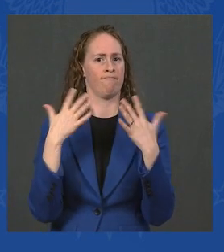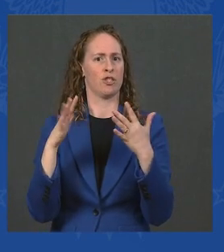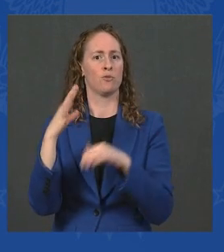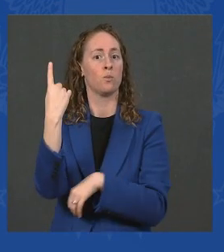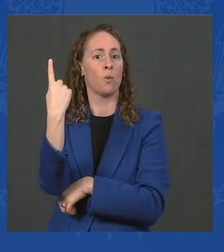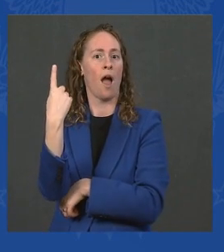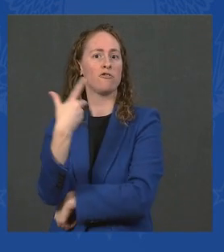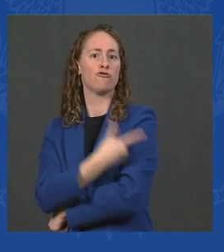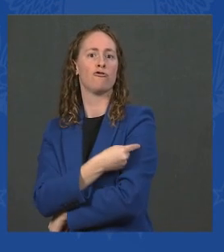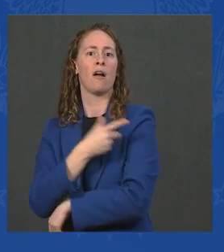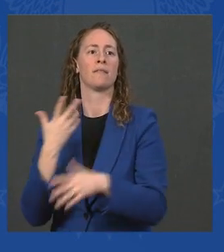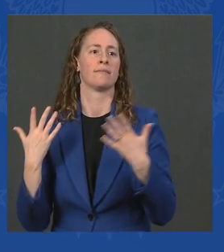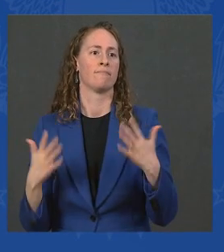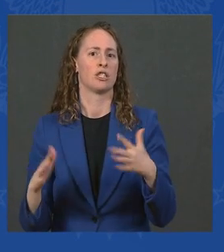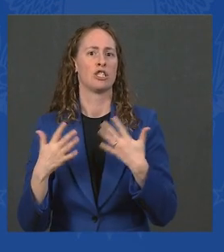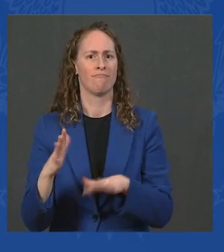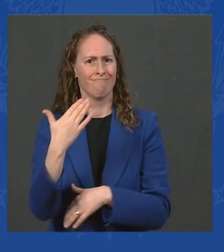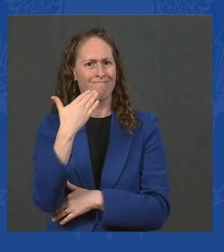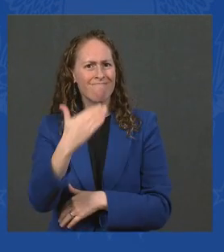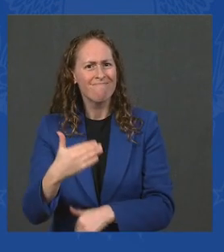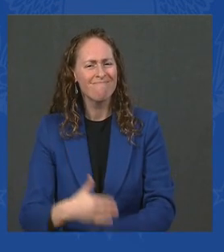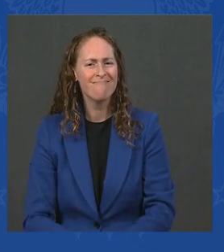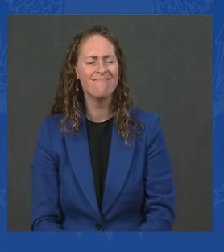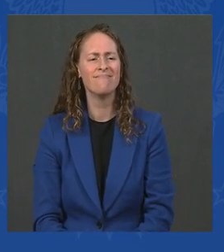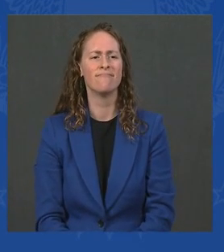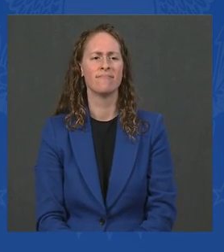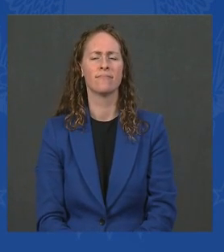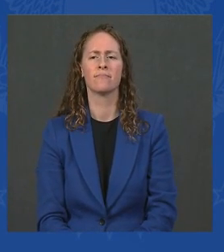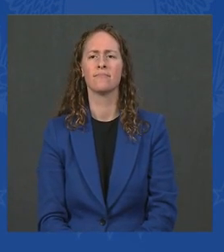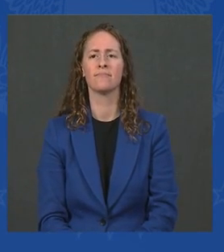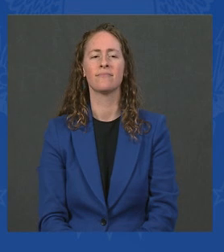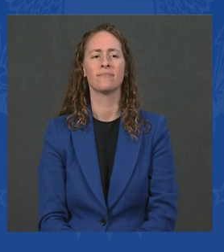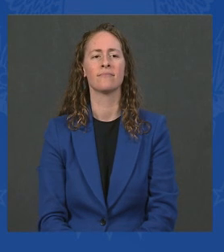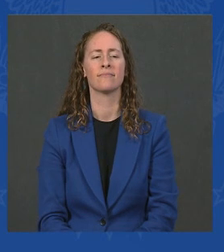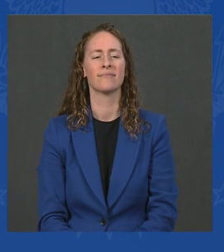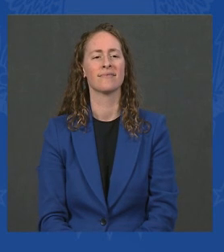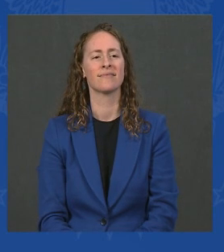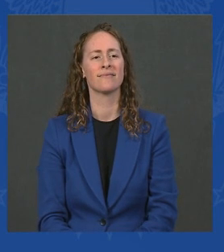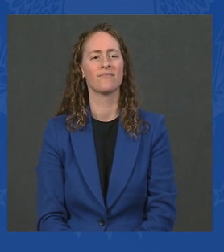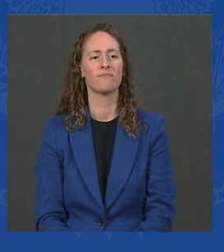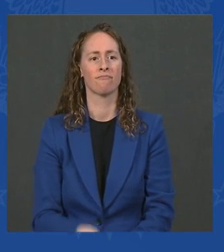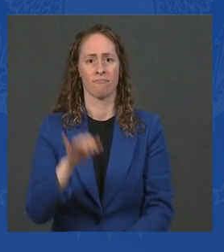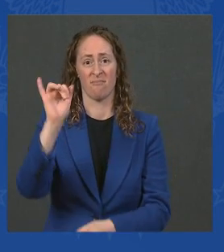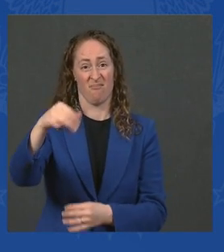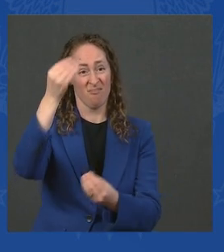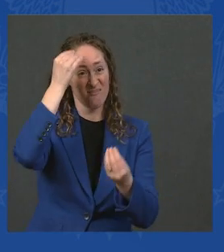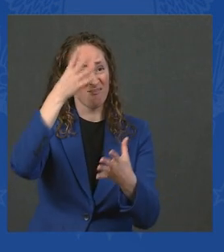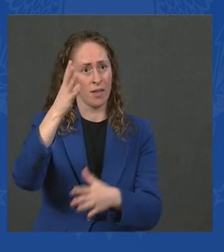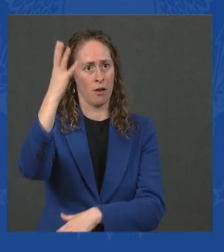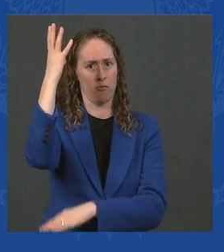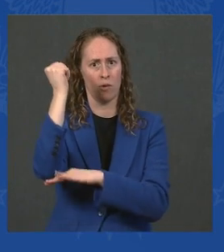That's incredible. That's one of the highest rates in the nation for children between the ages of 12 and 17.